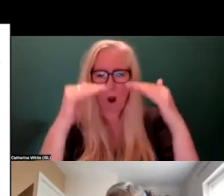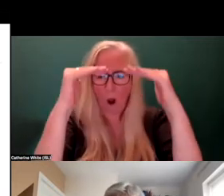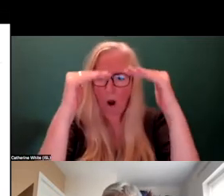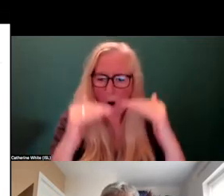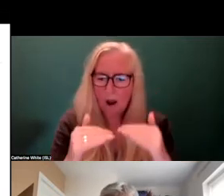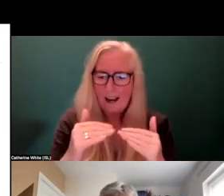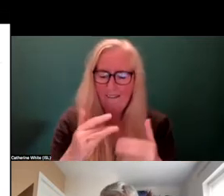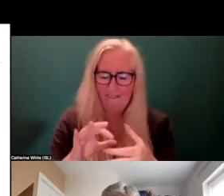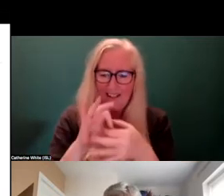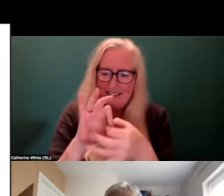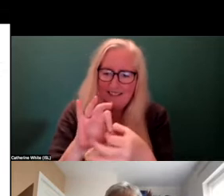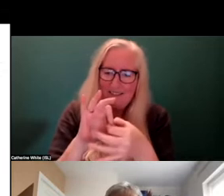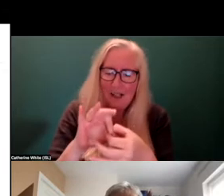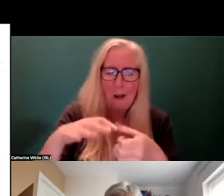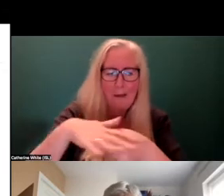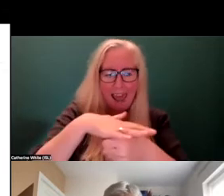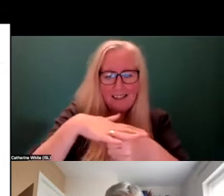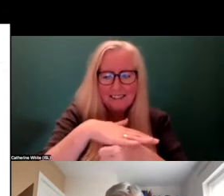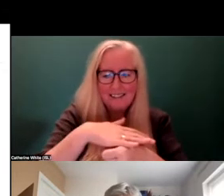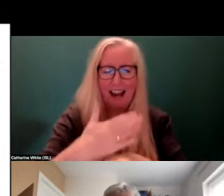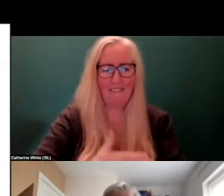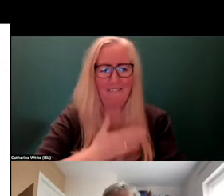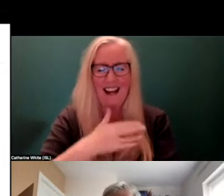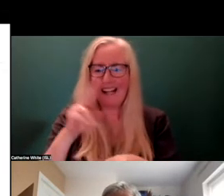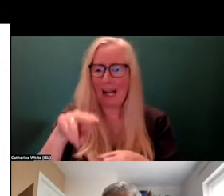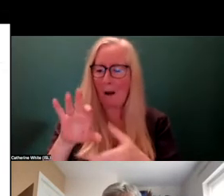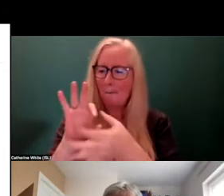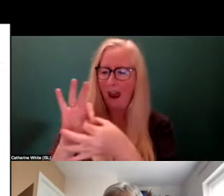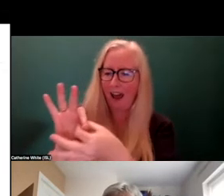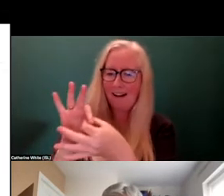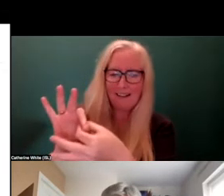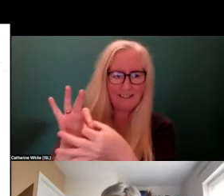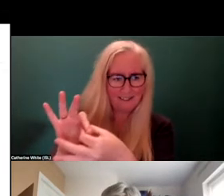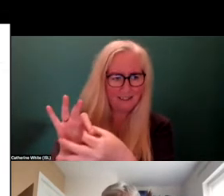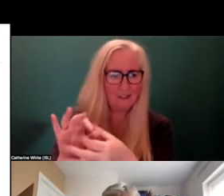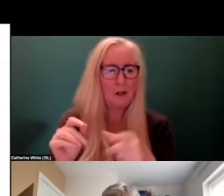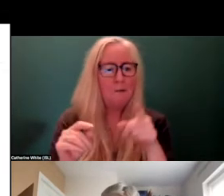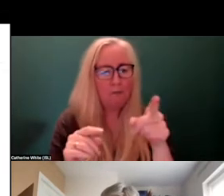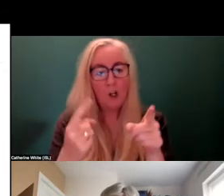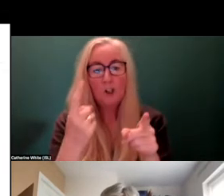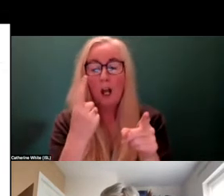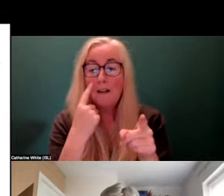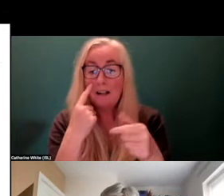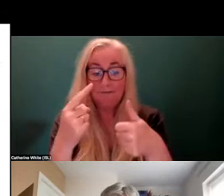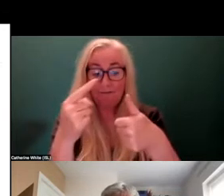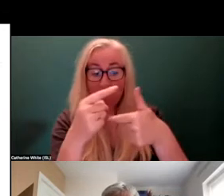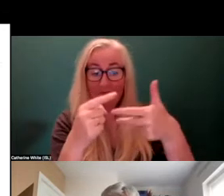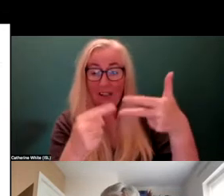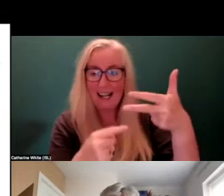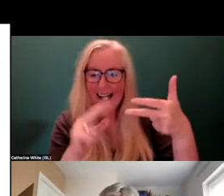So very much around a sense of place, and a sense of belonging. But it's not always guaranteed to succeed.